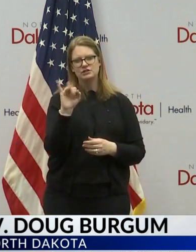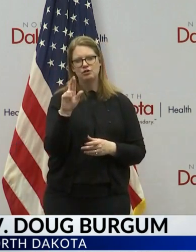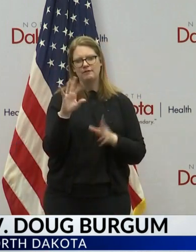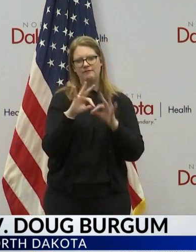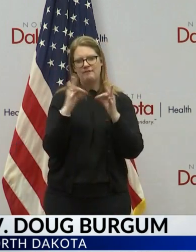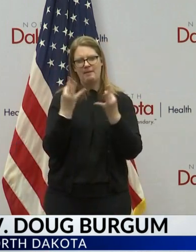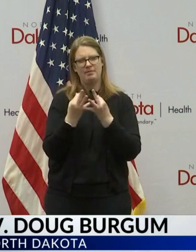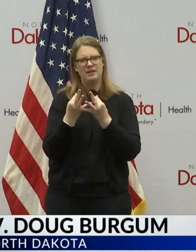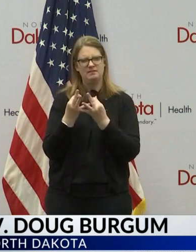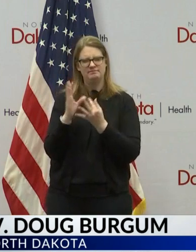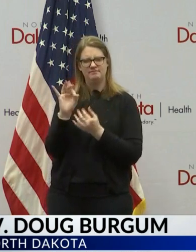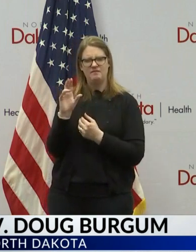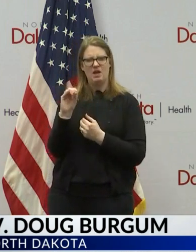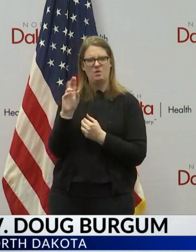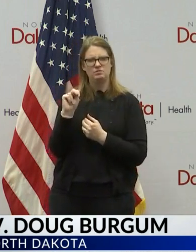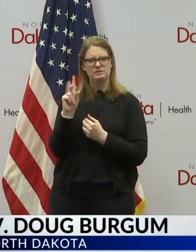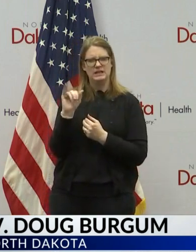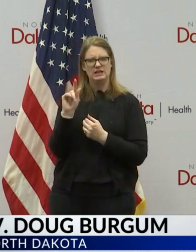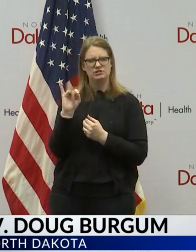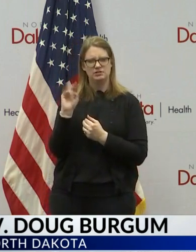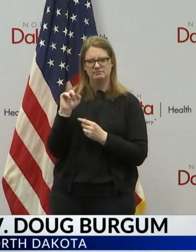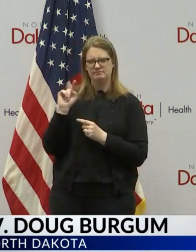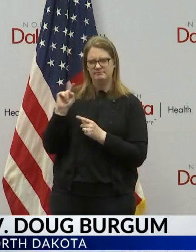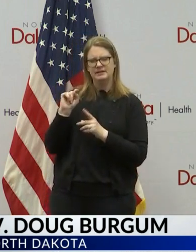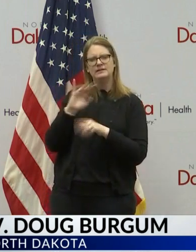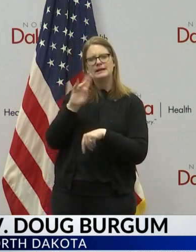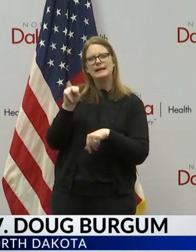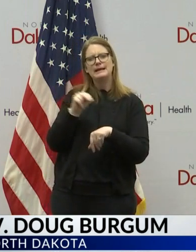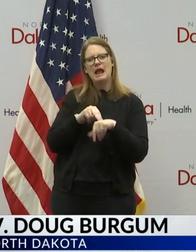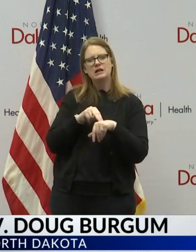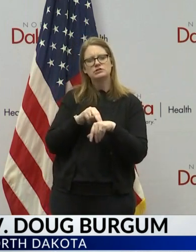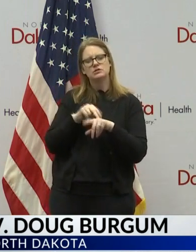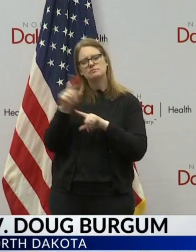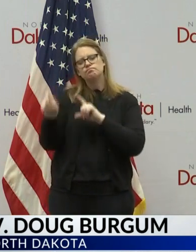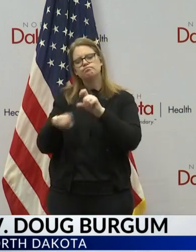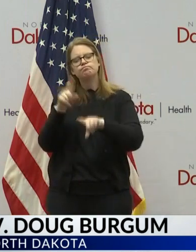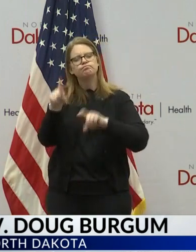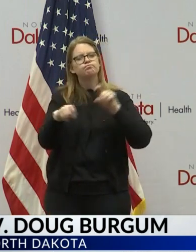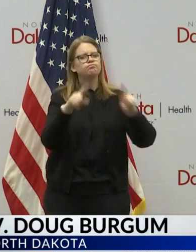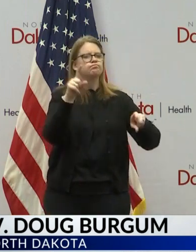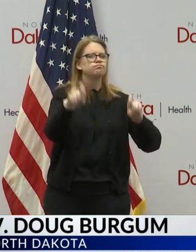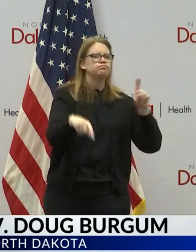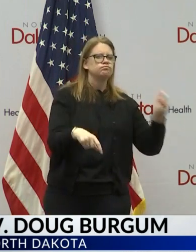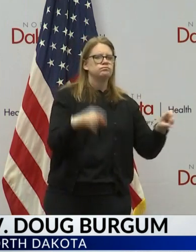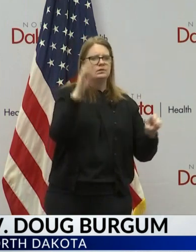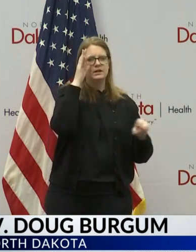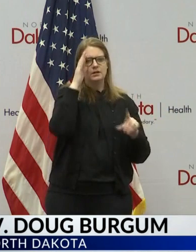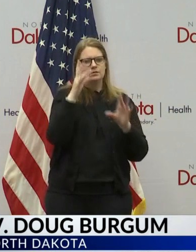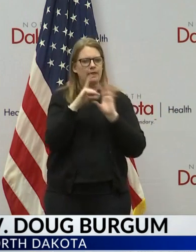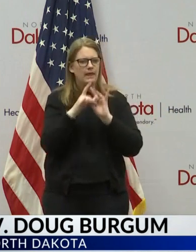FACTS NOT FEAR. ONE OF THE THINGS THAT WE KNOW FROM THE COULD I -- KAISER FOUNDATION IS THEY ARE DOING A